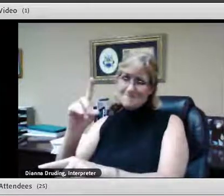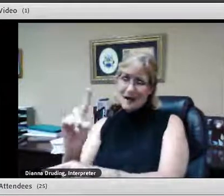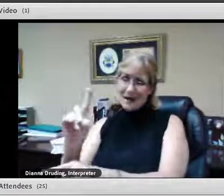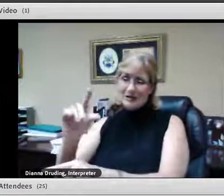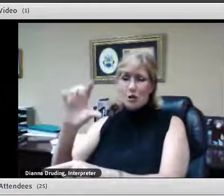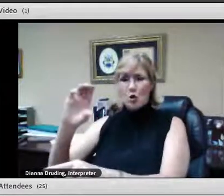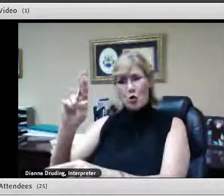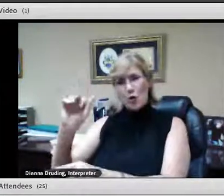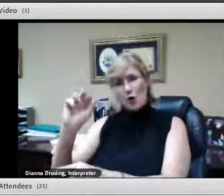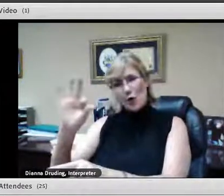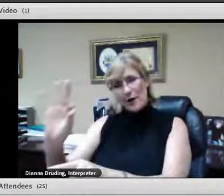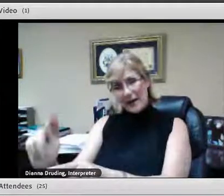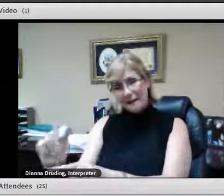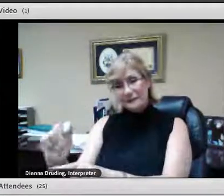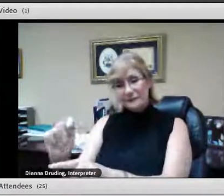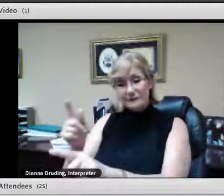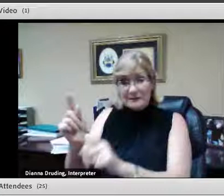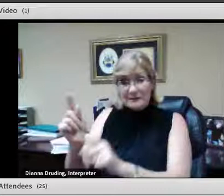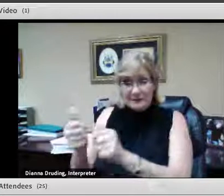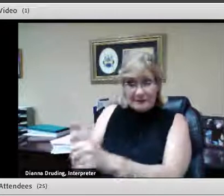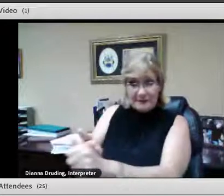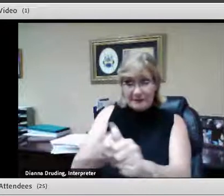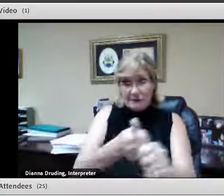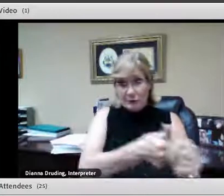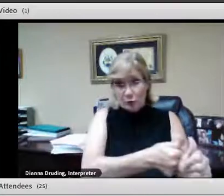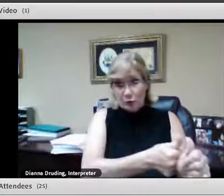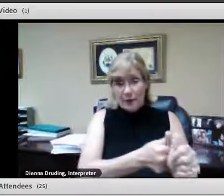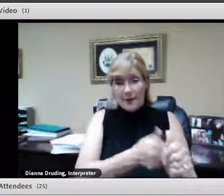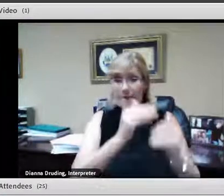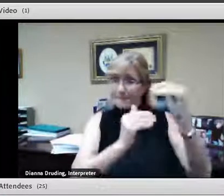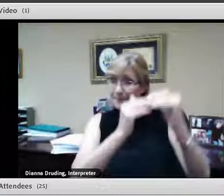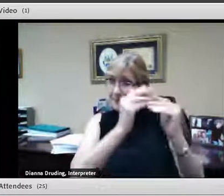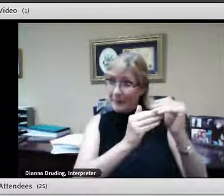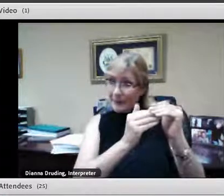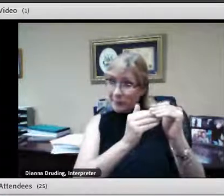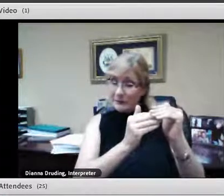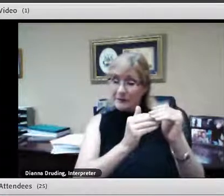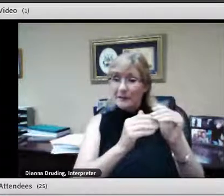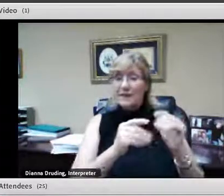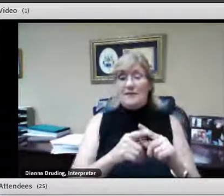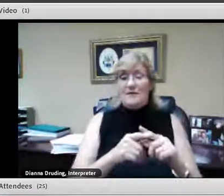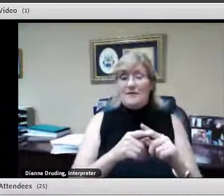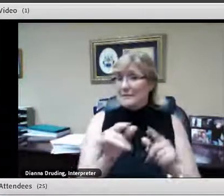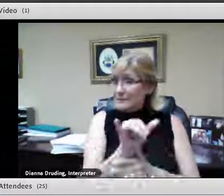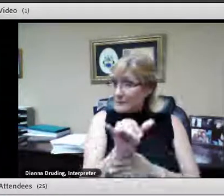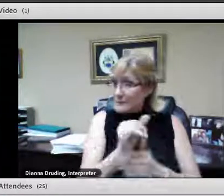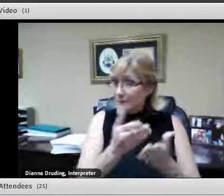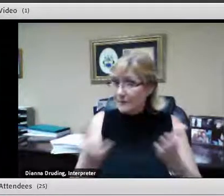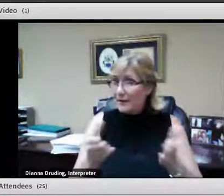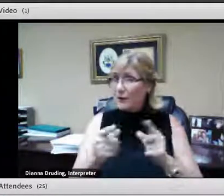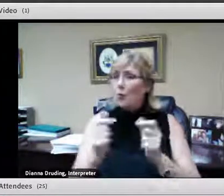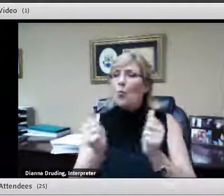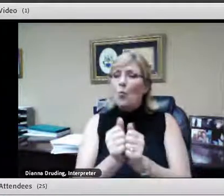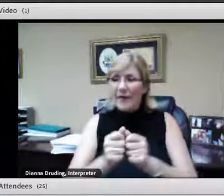building with a different material, but they'll all be building the same thing, and they'll have 10 to 15 minutes. So, I'll say, "All right. In this round for the build-off,